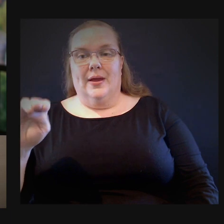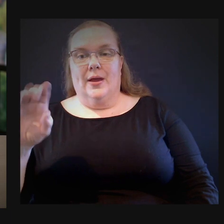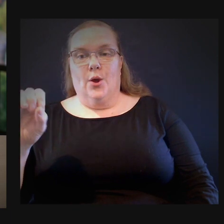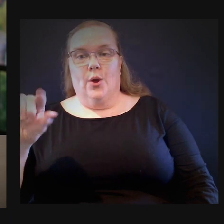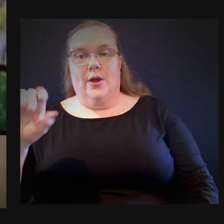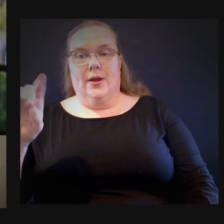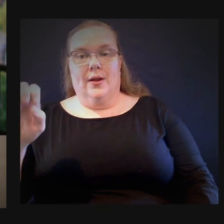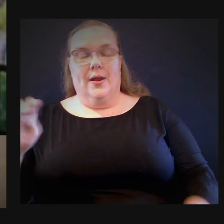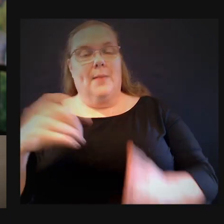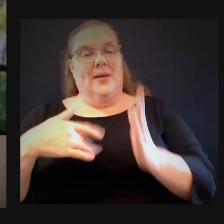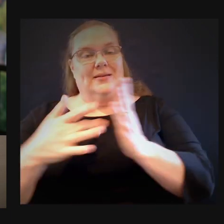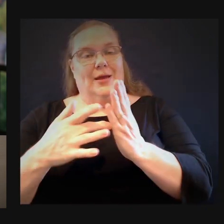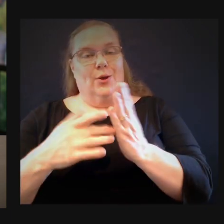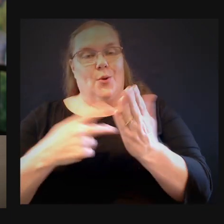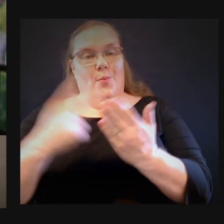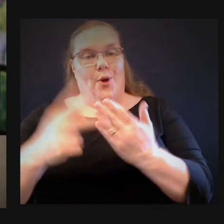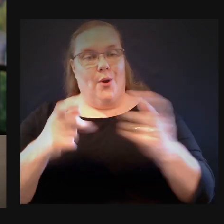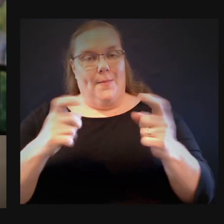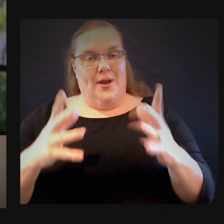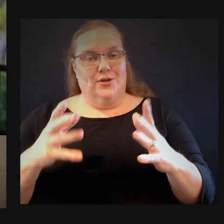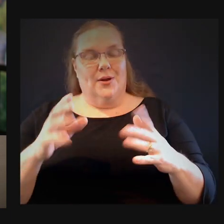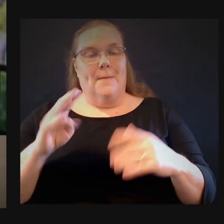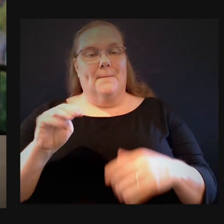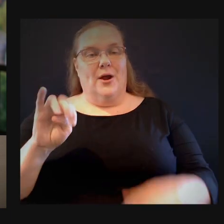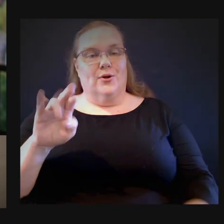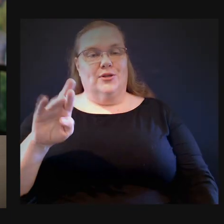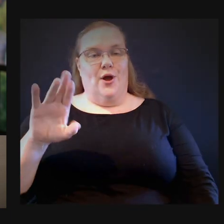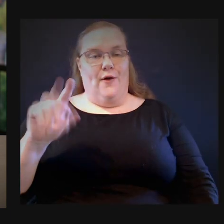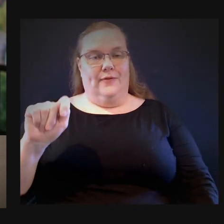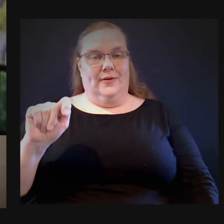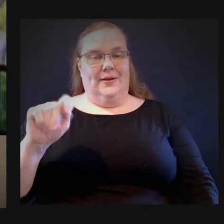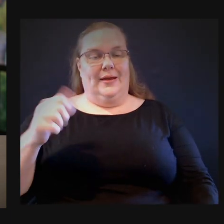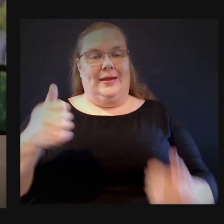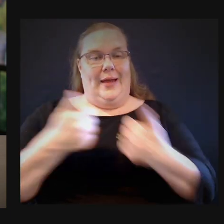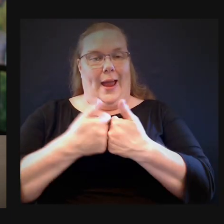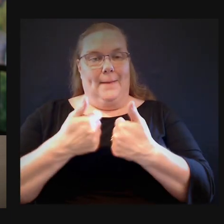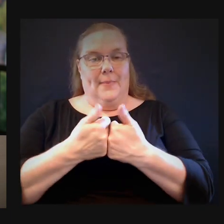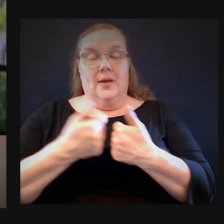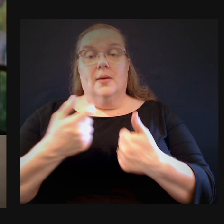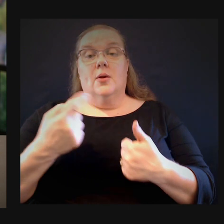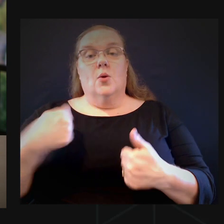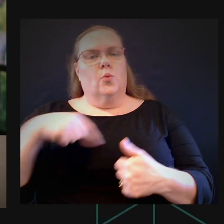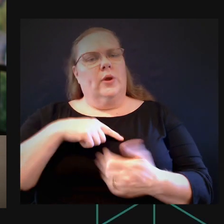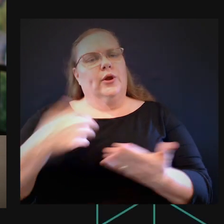a Technical Program Manager in Microsoft Gaming. We're here to talk about how we are introducing